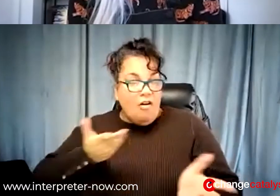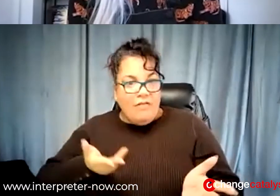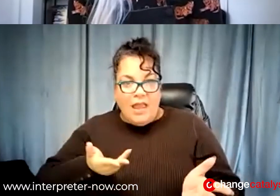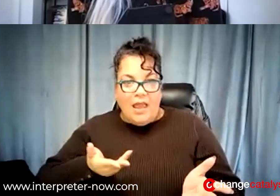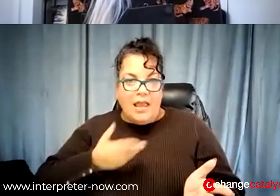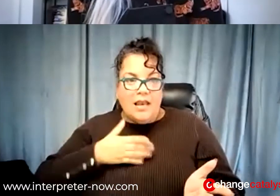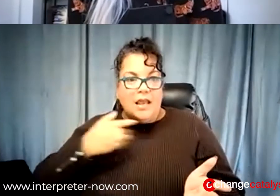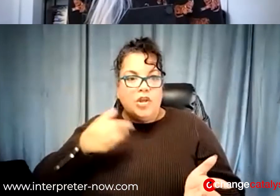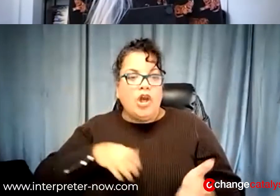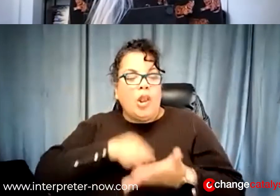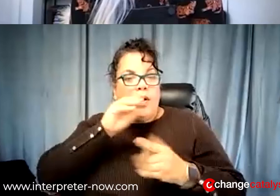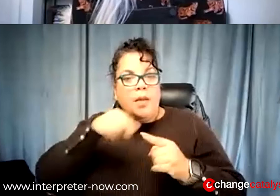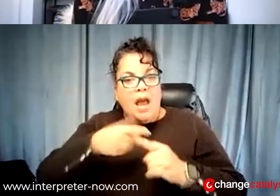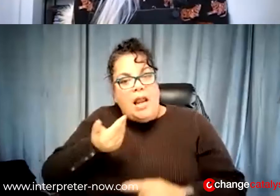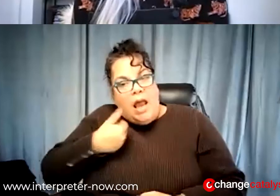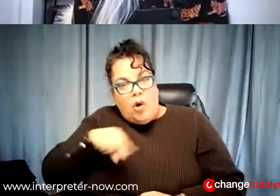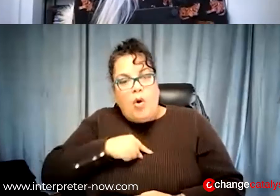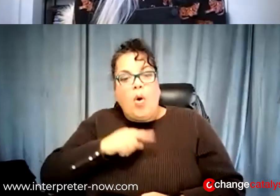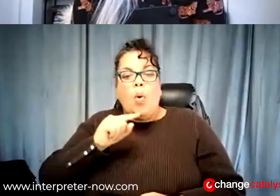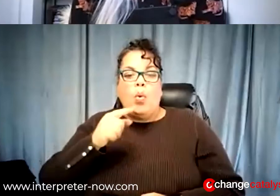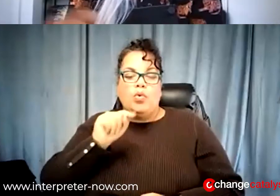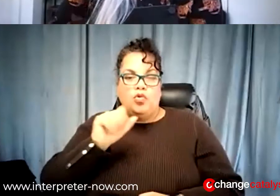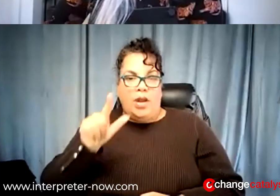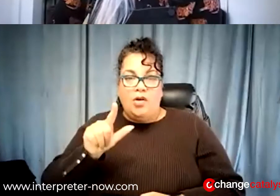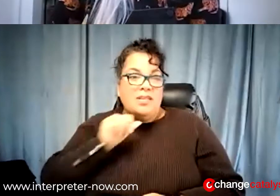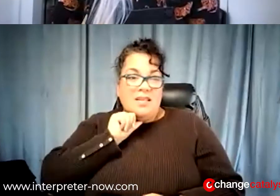There have been hits and misses and a lot of stuff in between.